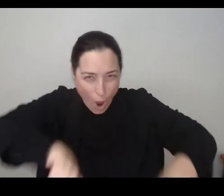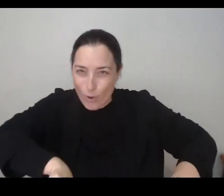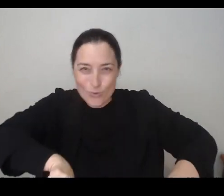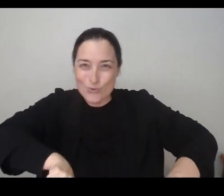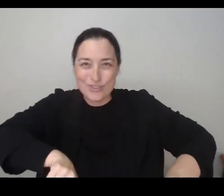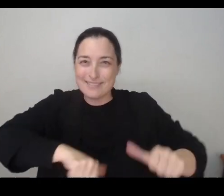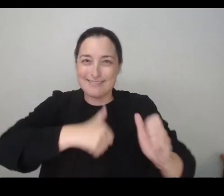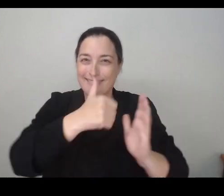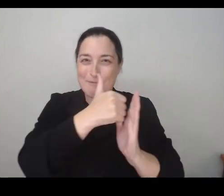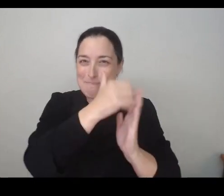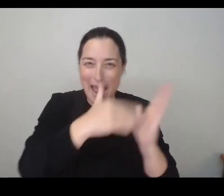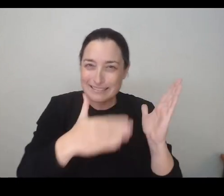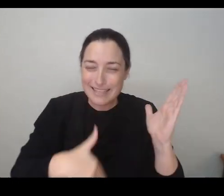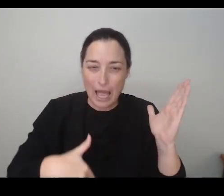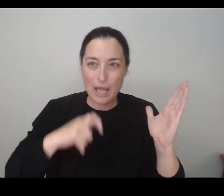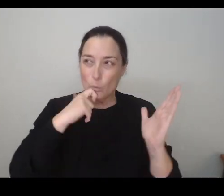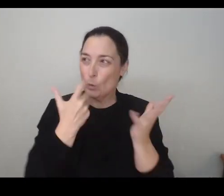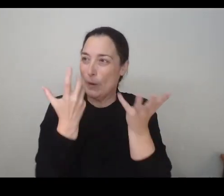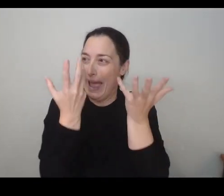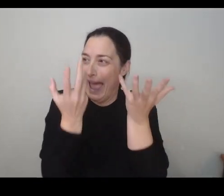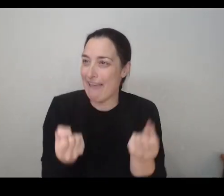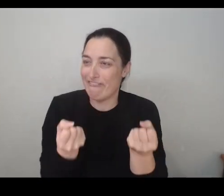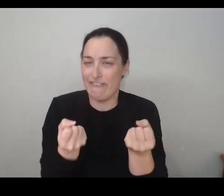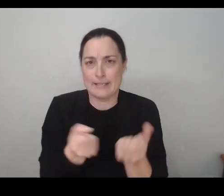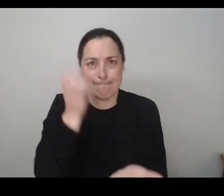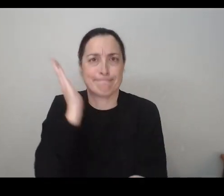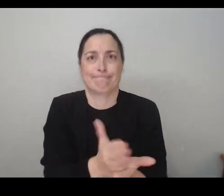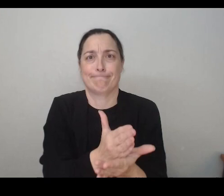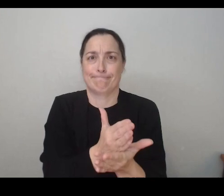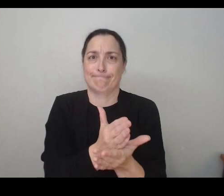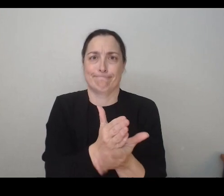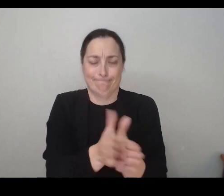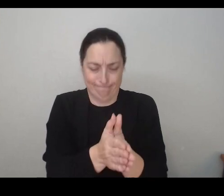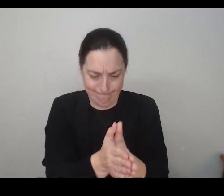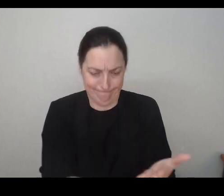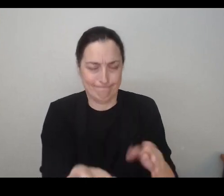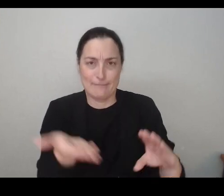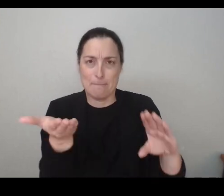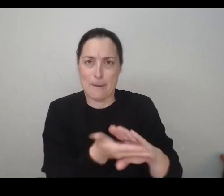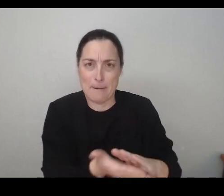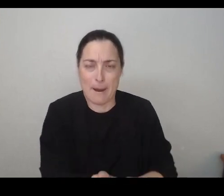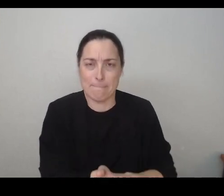would have definitive catalogue raisonne and all of these issues would've been determined